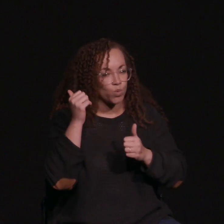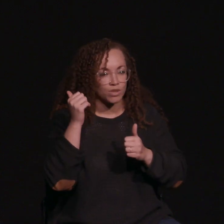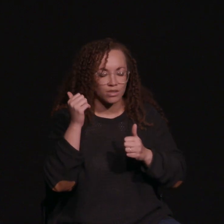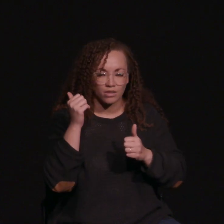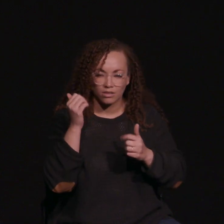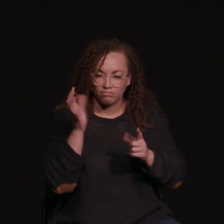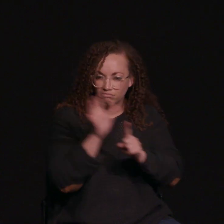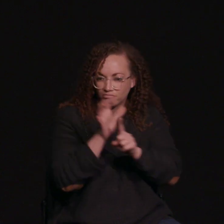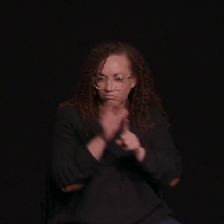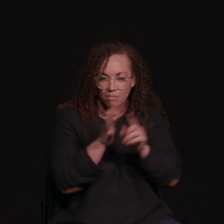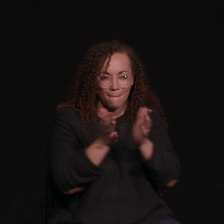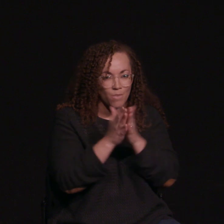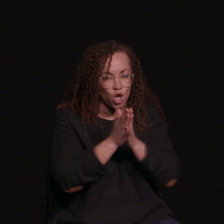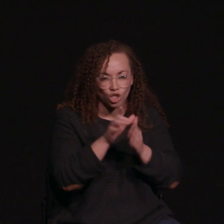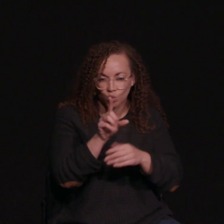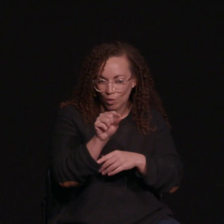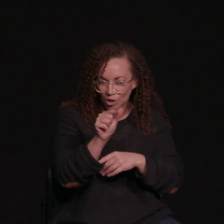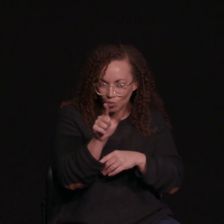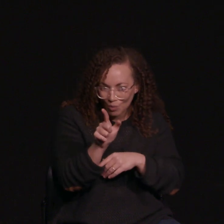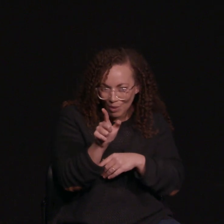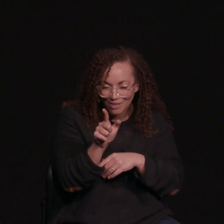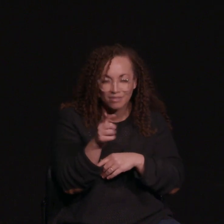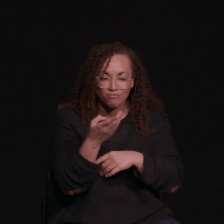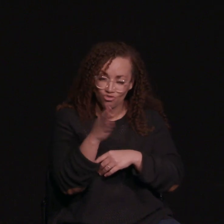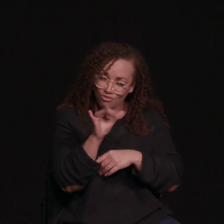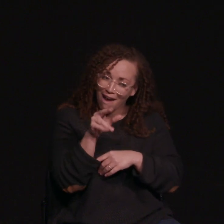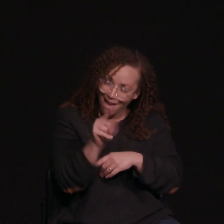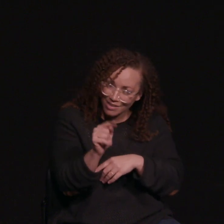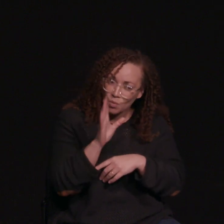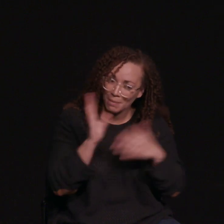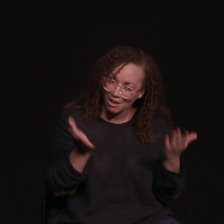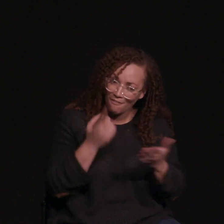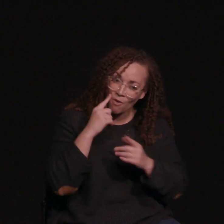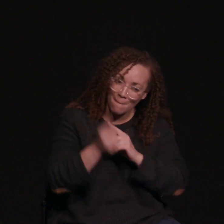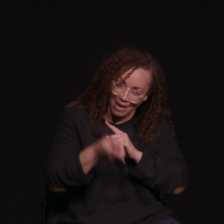Bryant, we get to--Bryant's gonna be here for a minute, which is great.